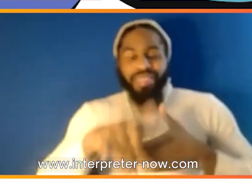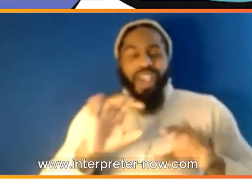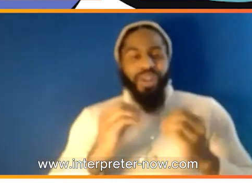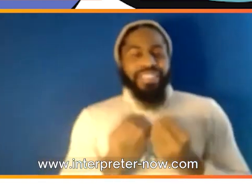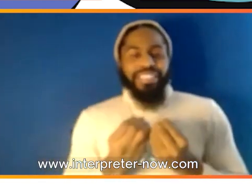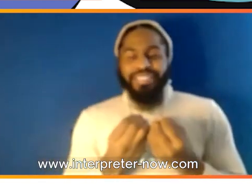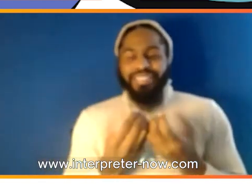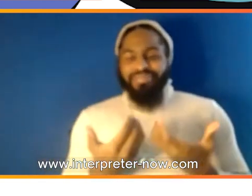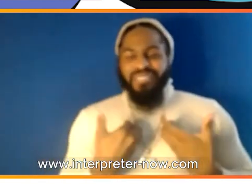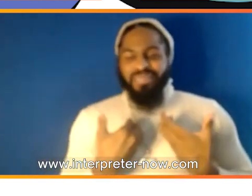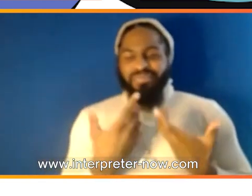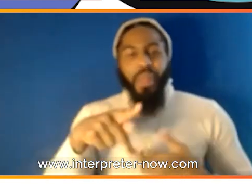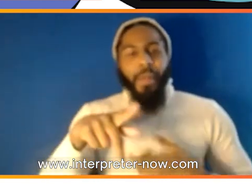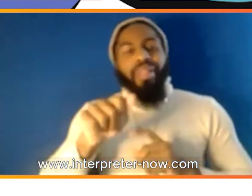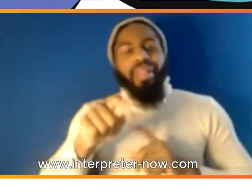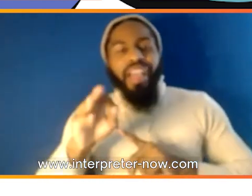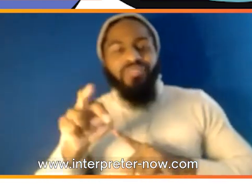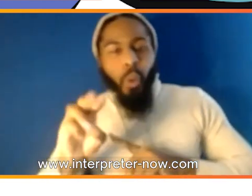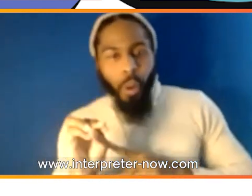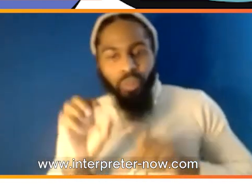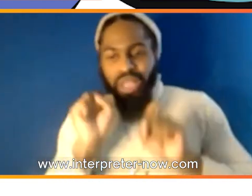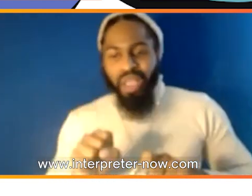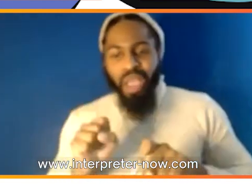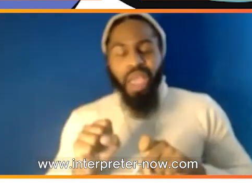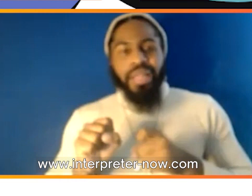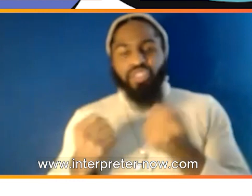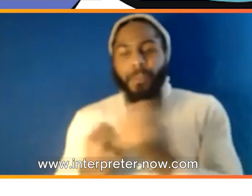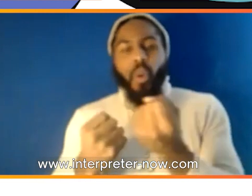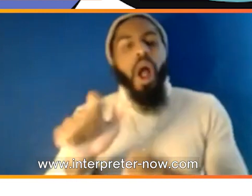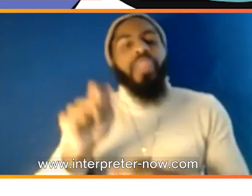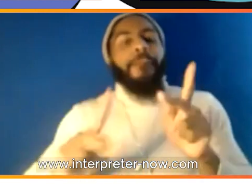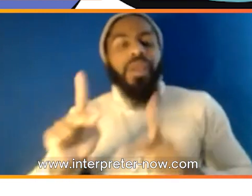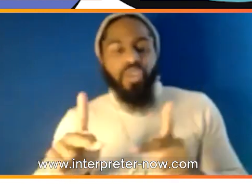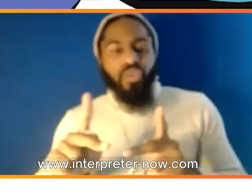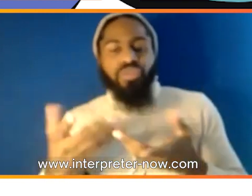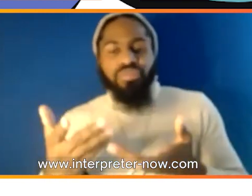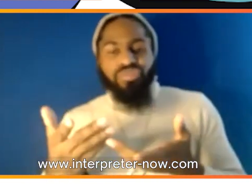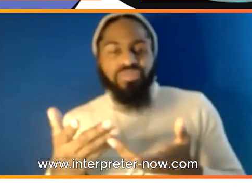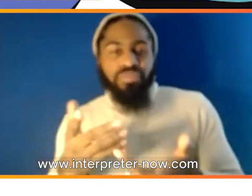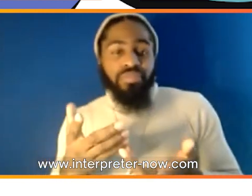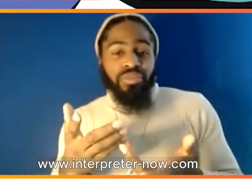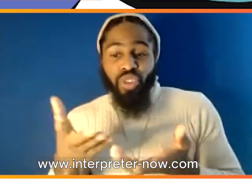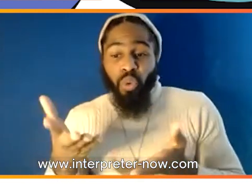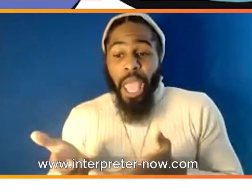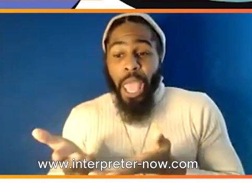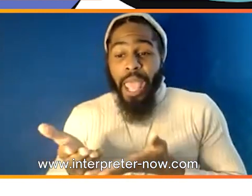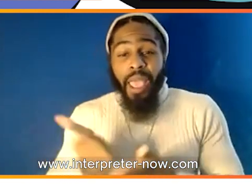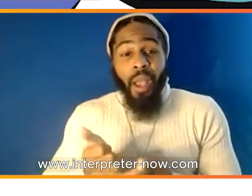a part of that organization, and having a platform to support others growing their allyship programs.